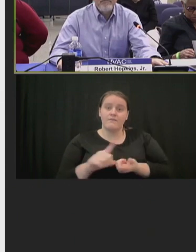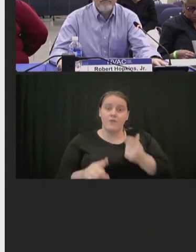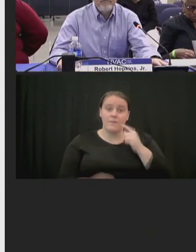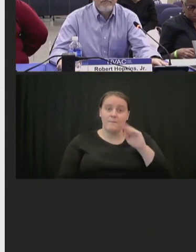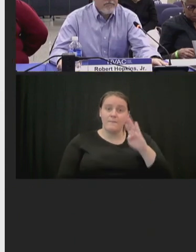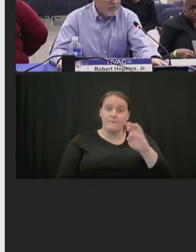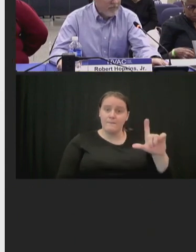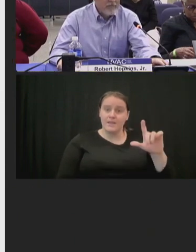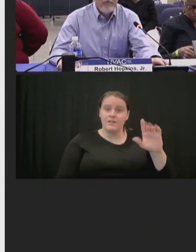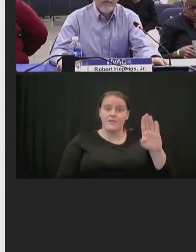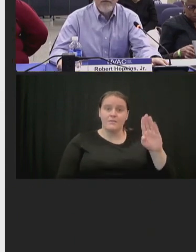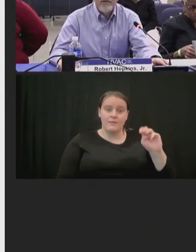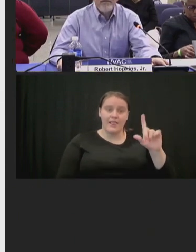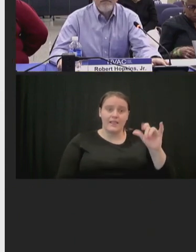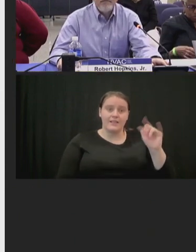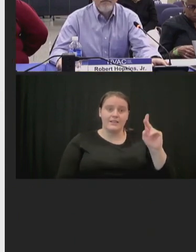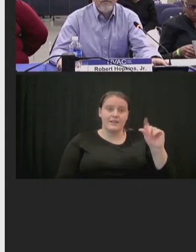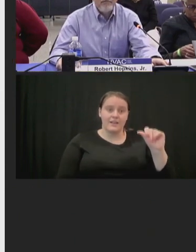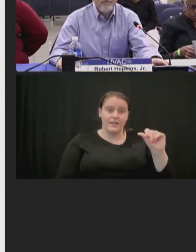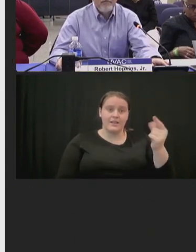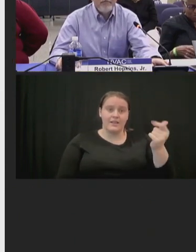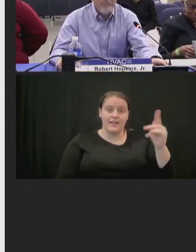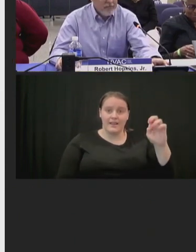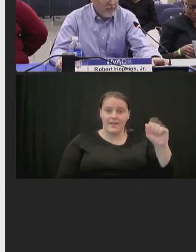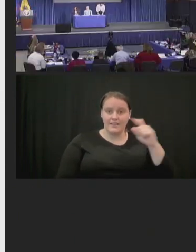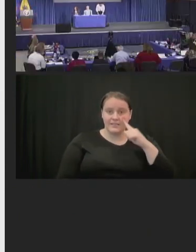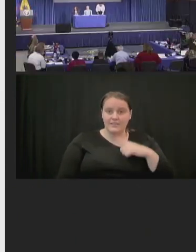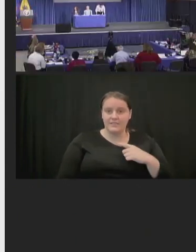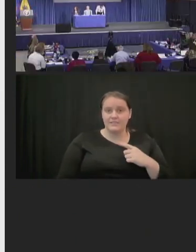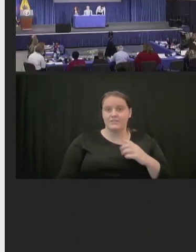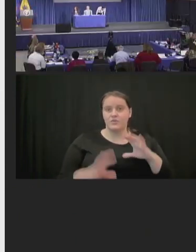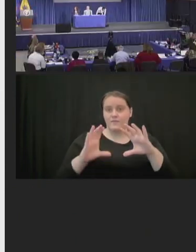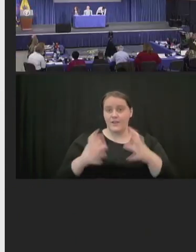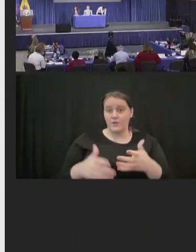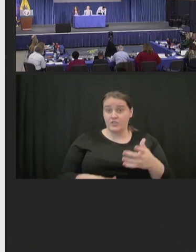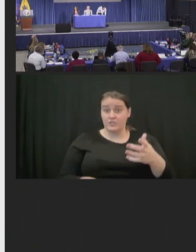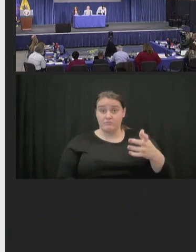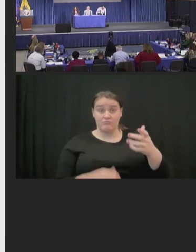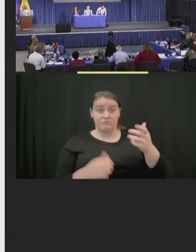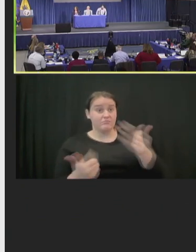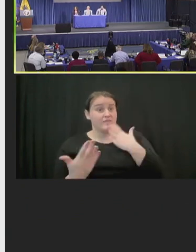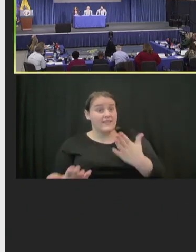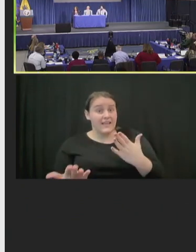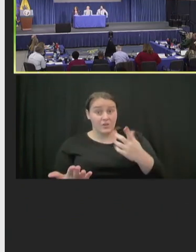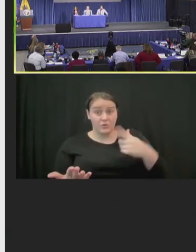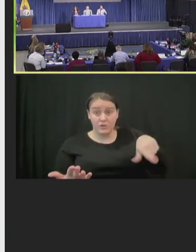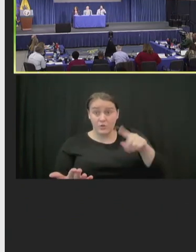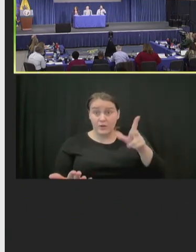Ann Ginsberg: Thanks very much. It's really a pleasure. Can you all hear me? Robert Hopkins: You are loud and clear, Ann.